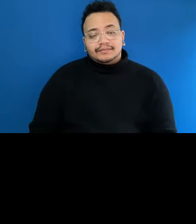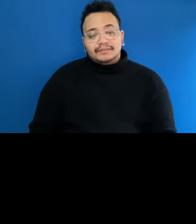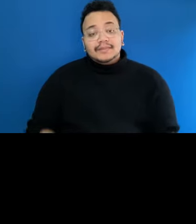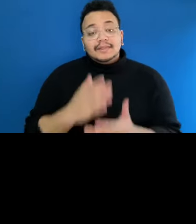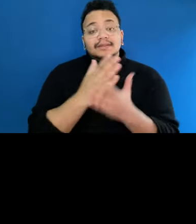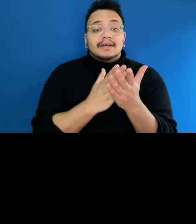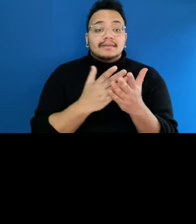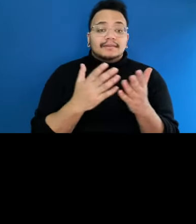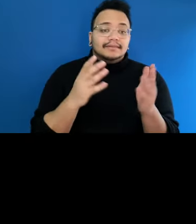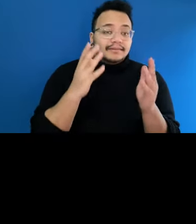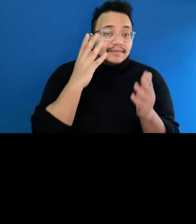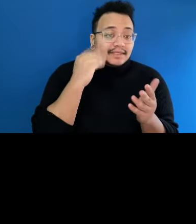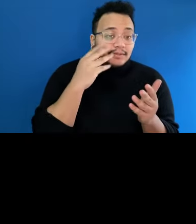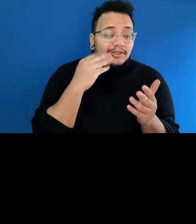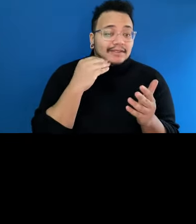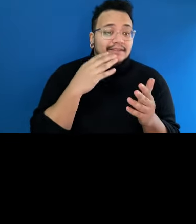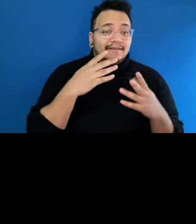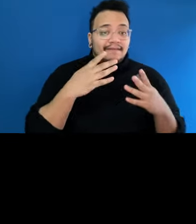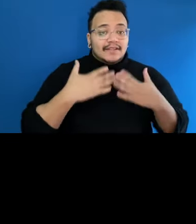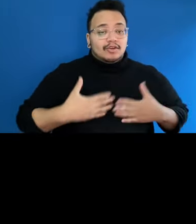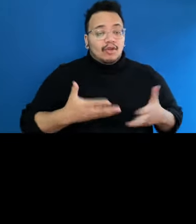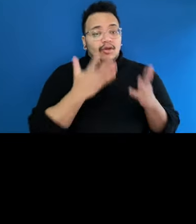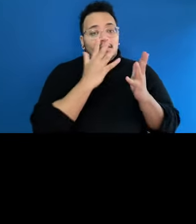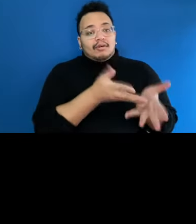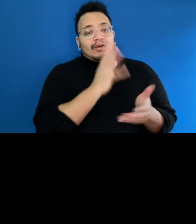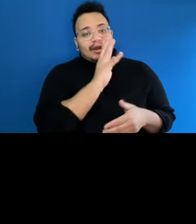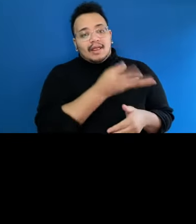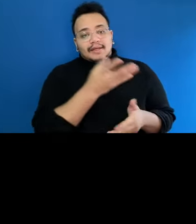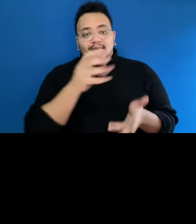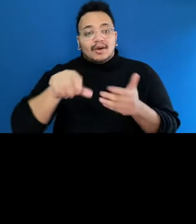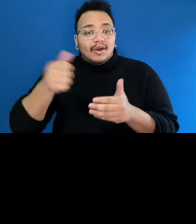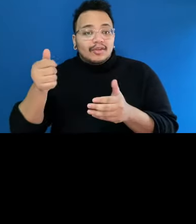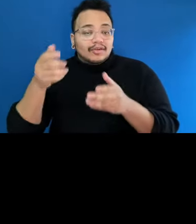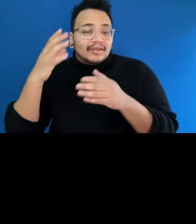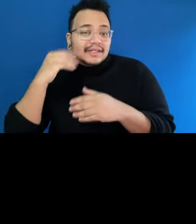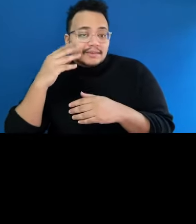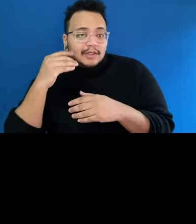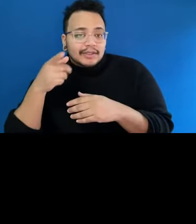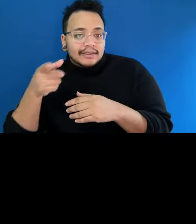it could be very different from somebody else, then they would both get the same point.